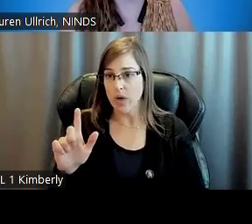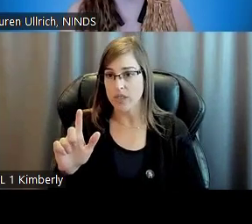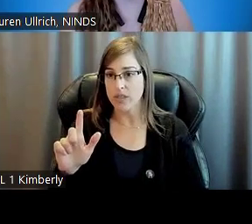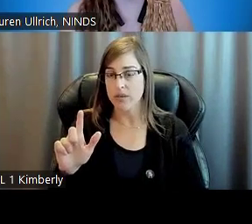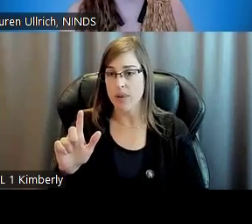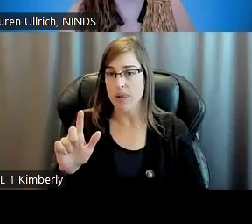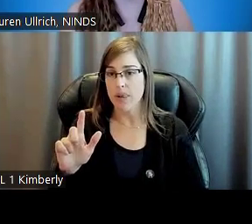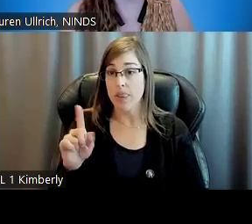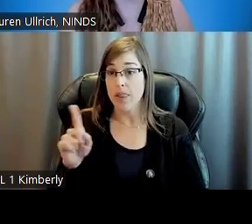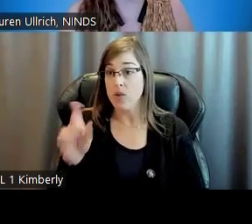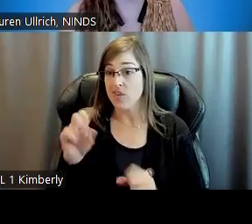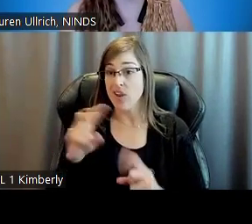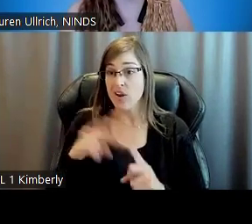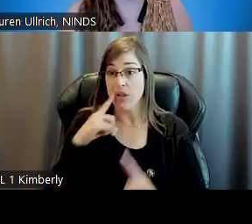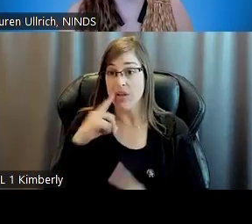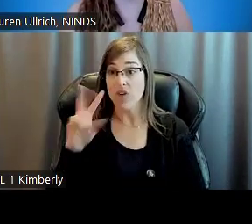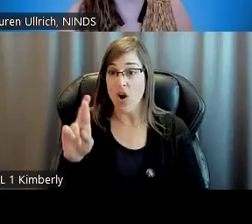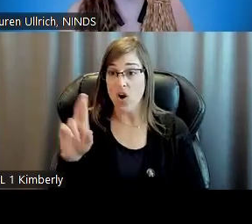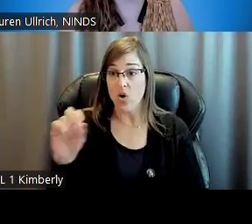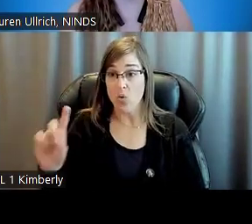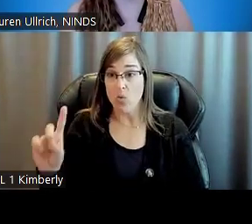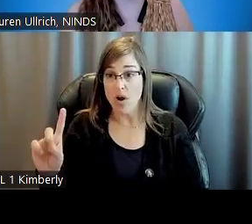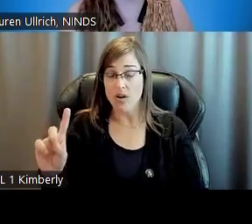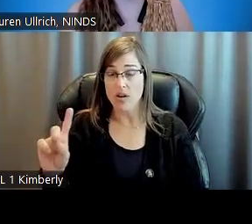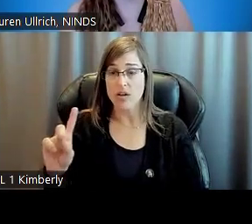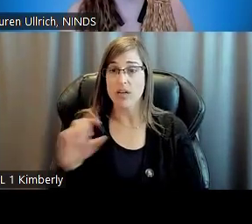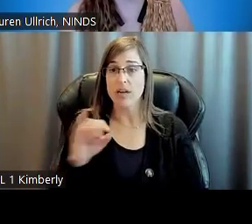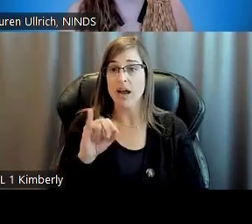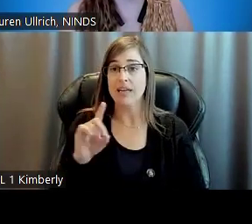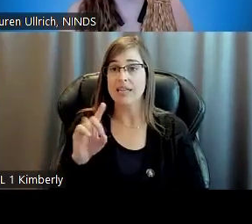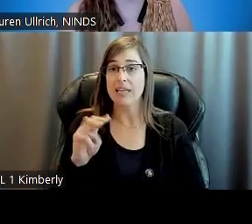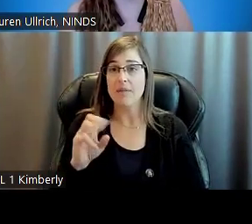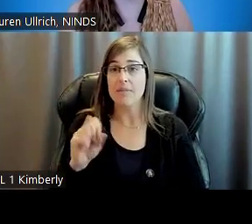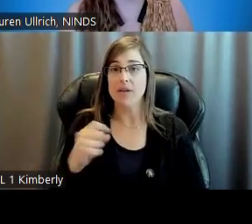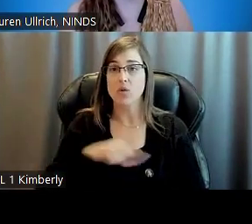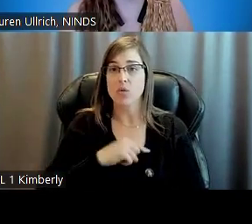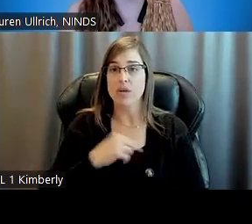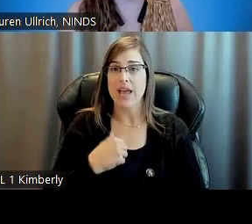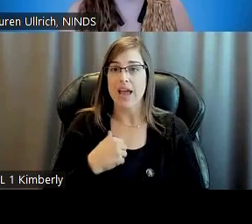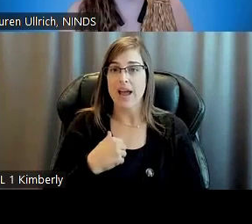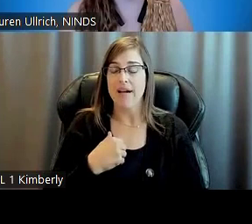you can even apply for the R01, and at NIGMS, we have the R35 that we use for early-stage investigators.